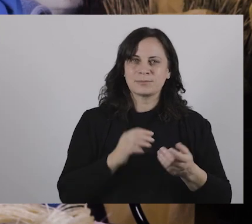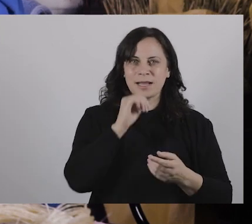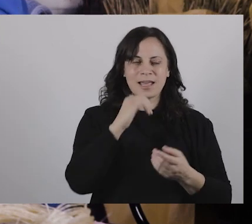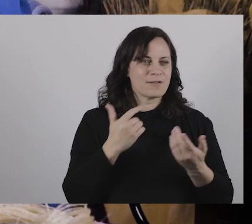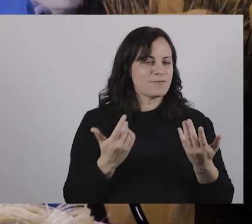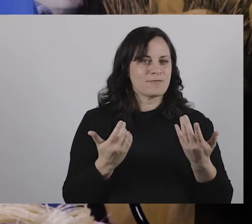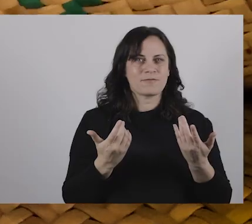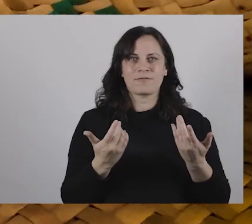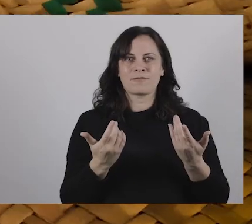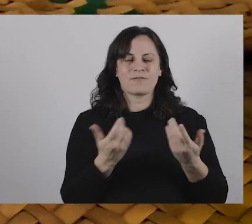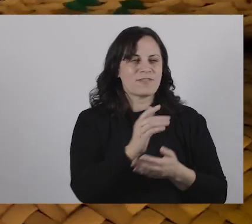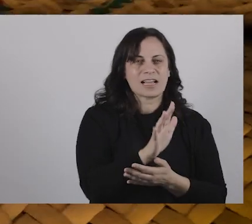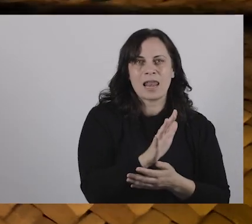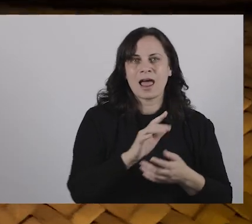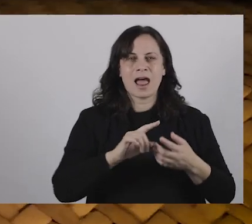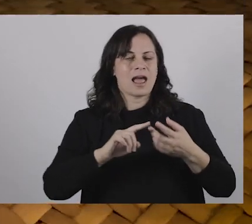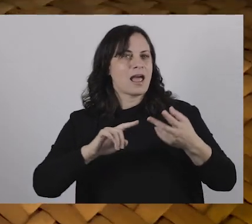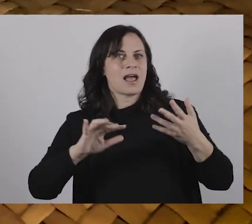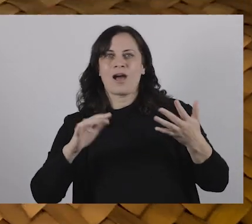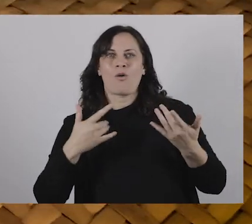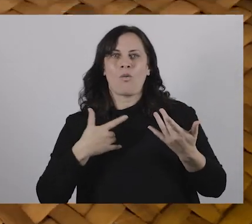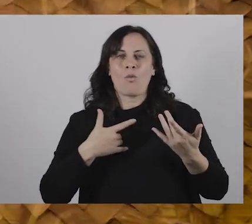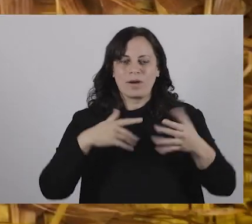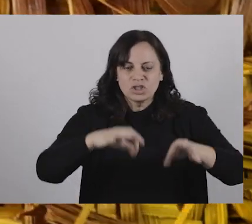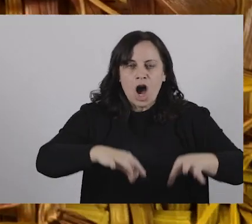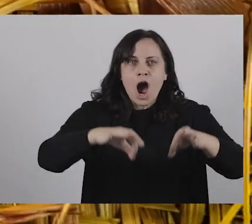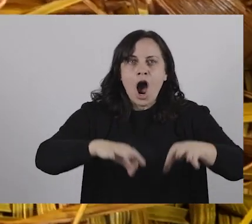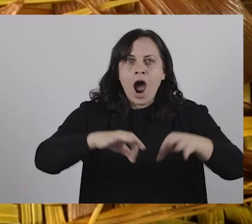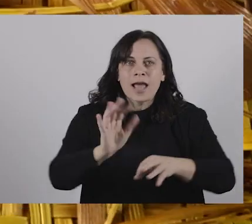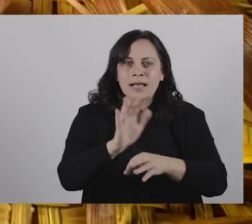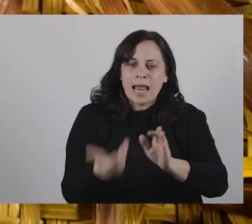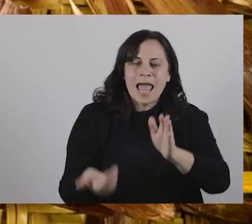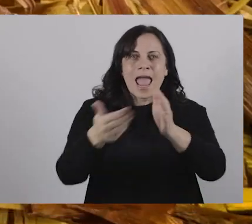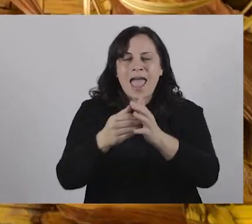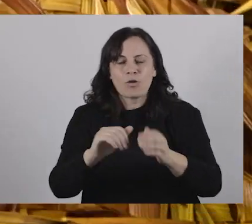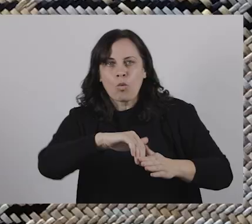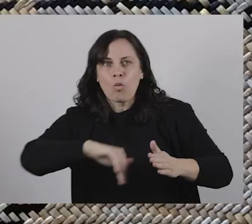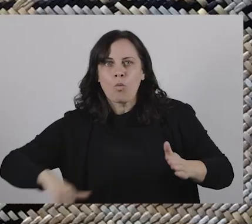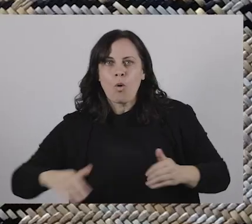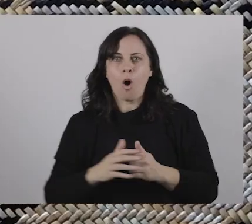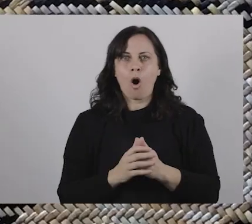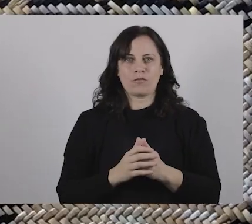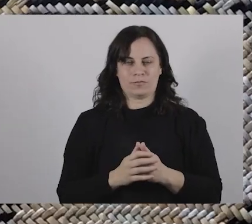your contrasting elements in terms of colour or whether it's undyed, but it still